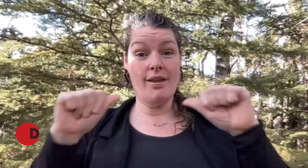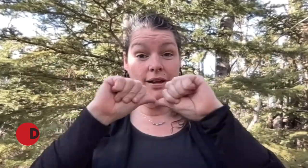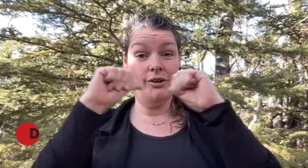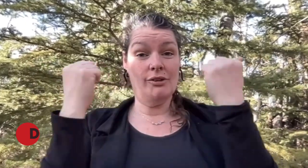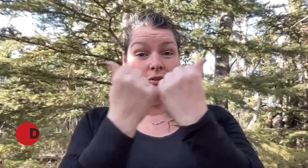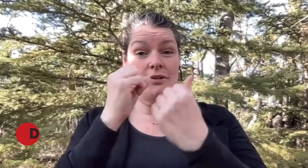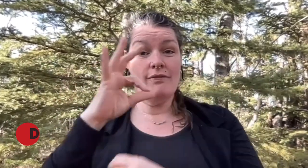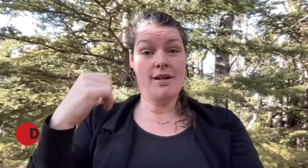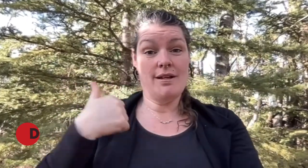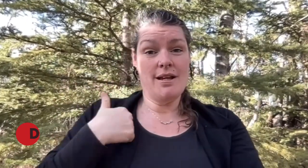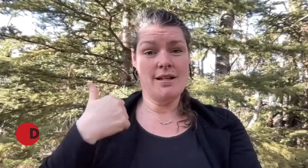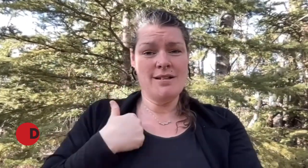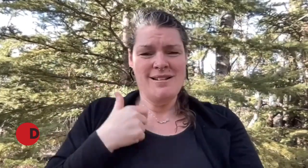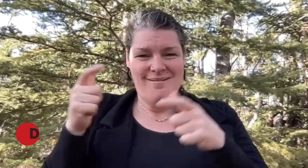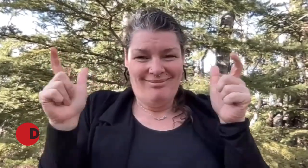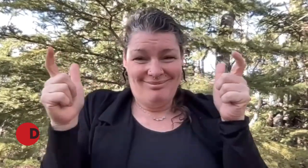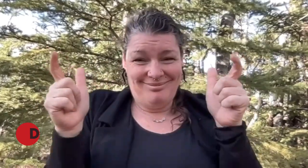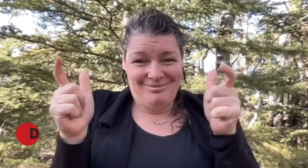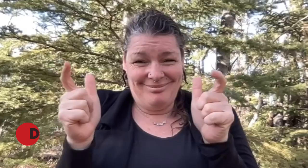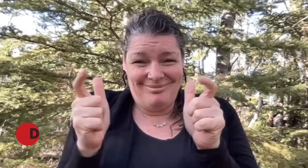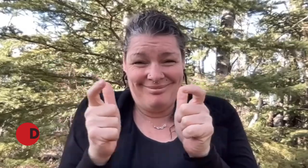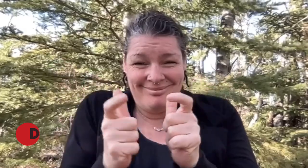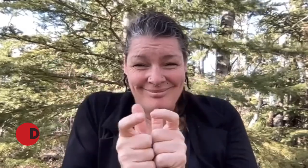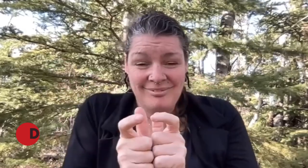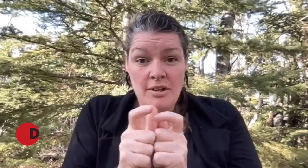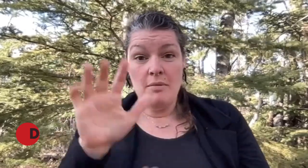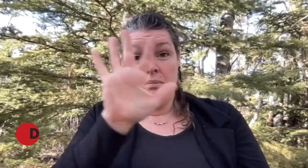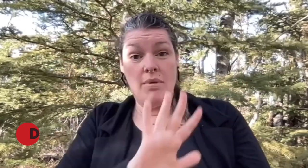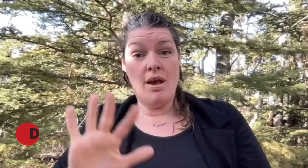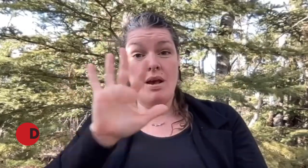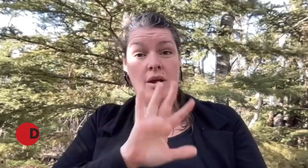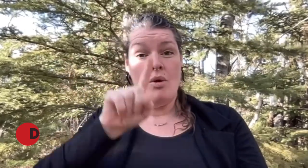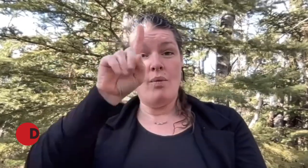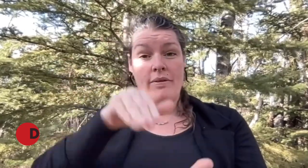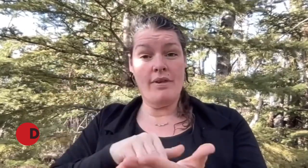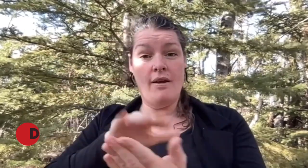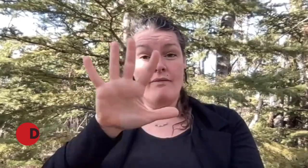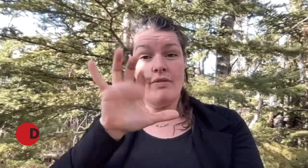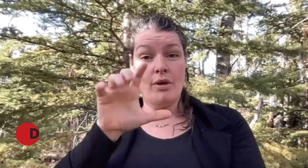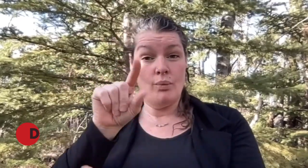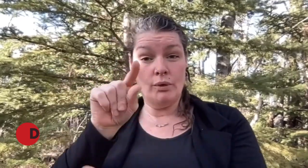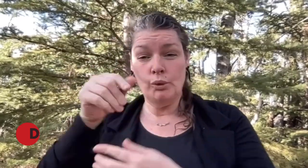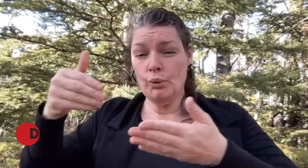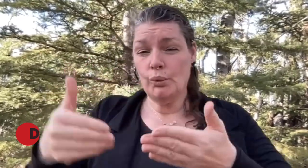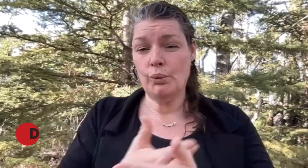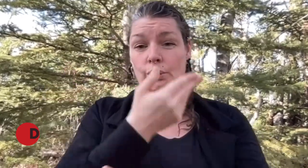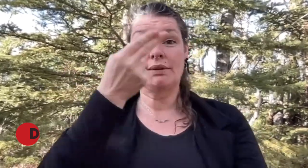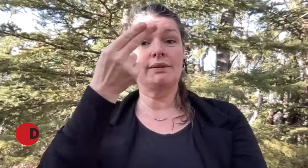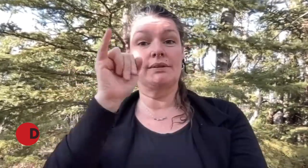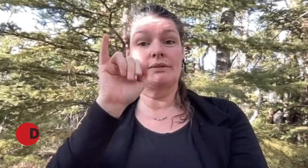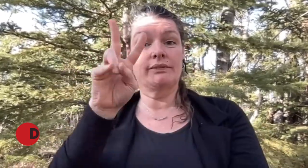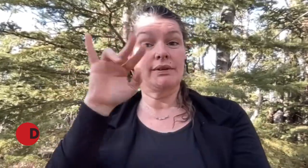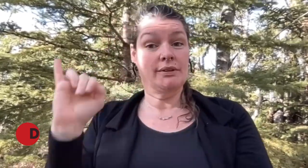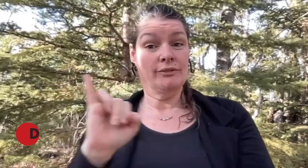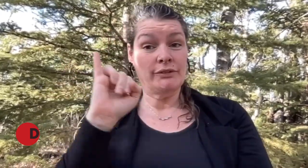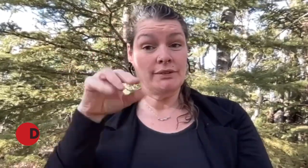of Canada estimated 1,520 new HIV infections in 2020 and